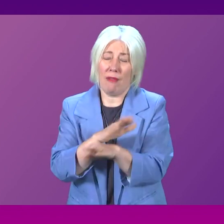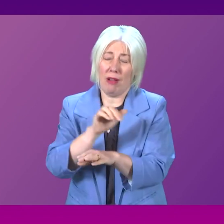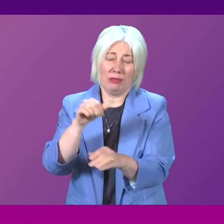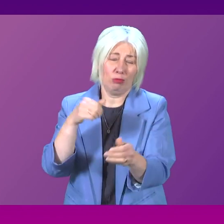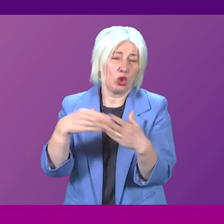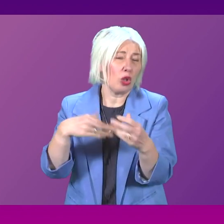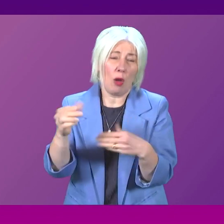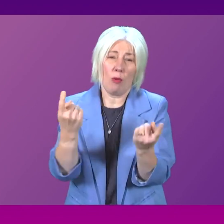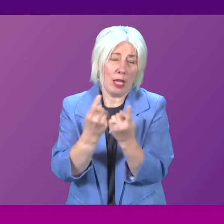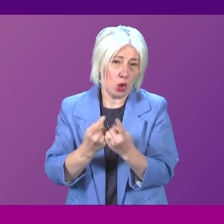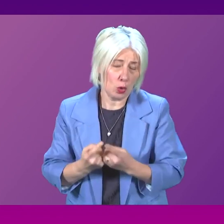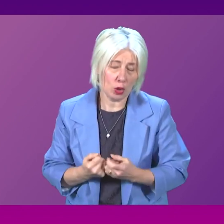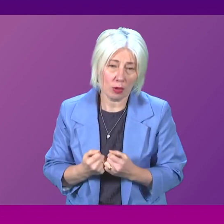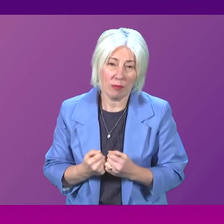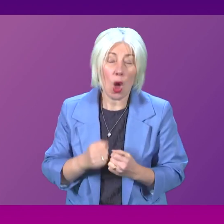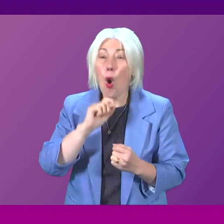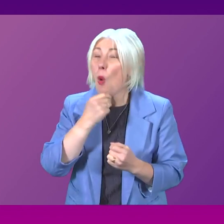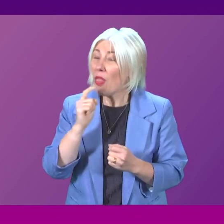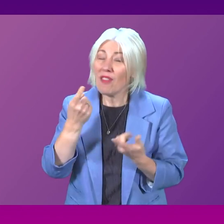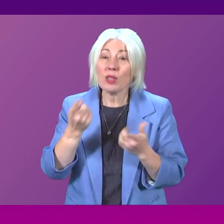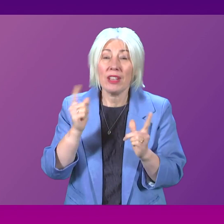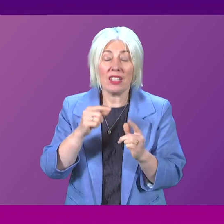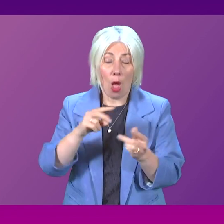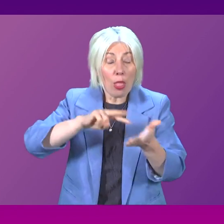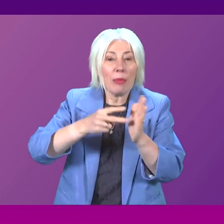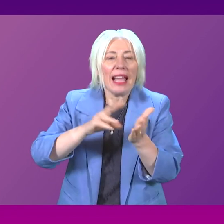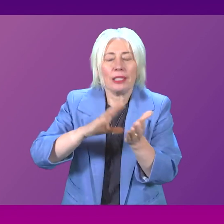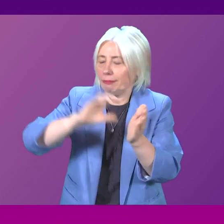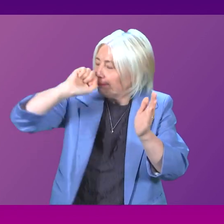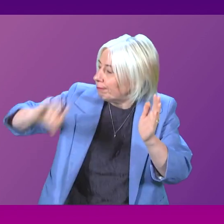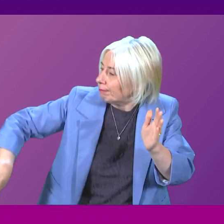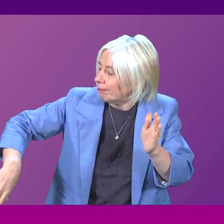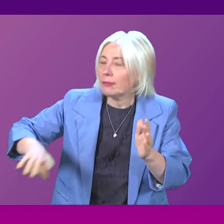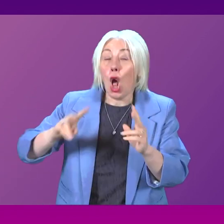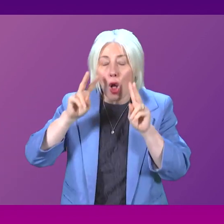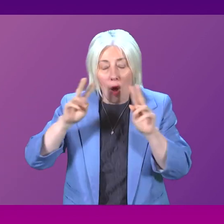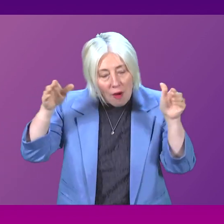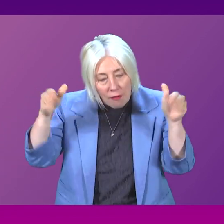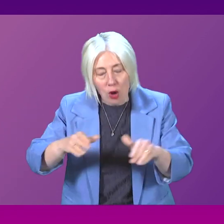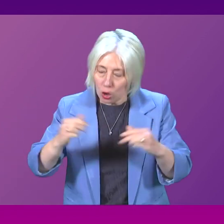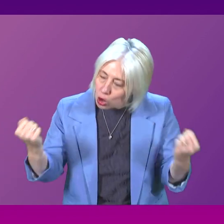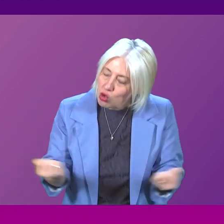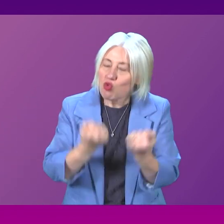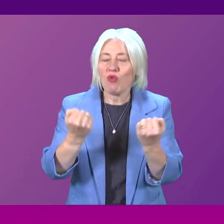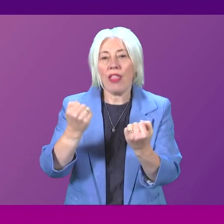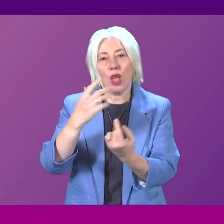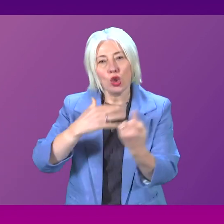Will she abandon those plans and focus instead on strengthening social care ahead of the